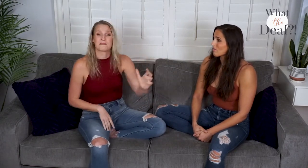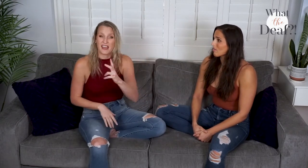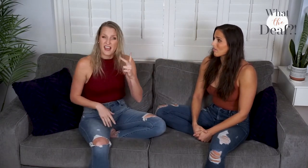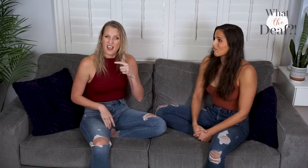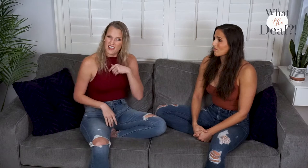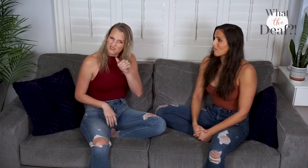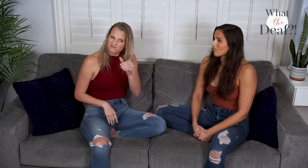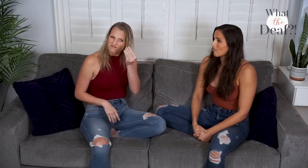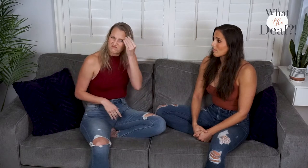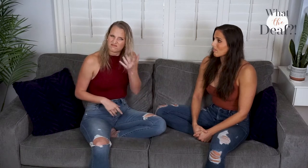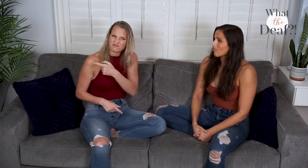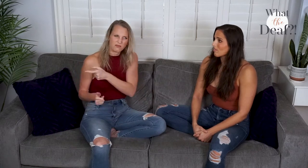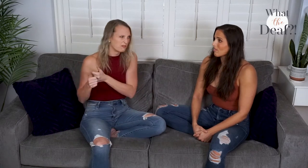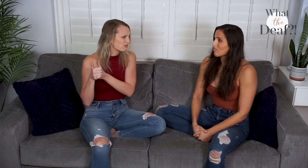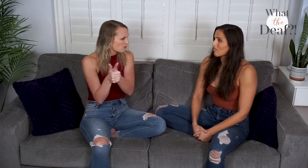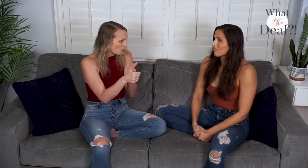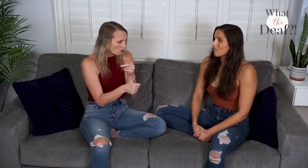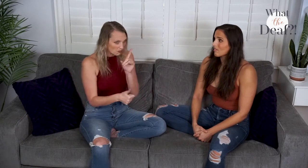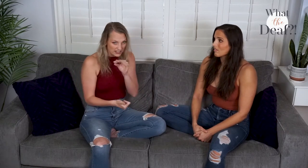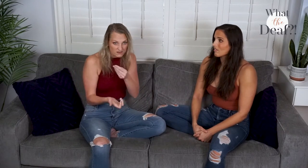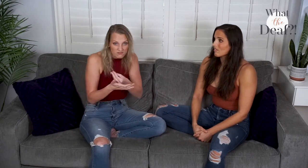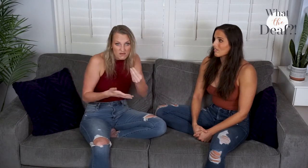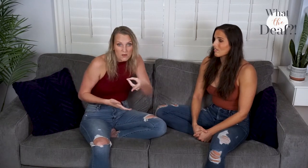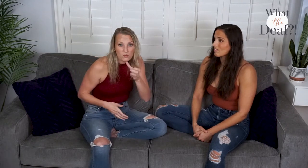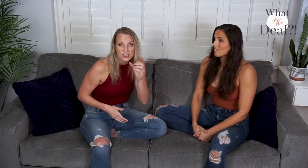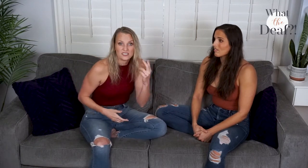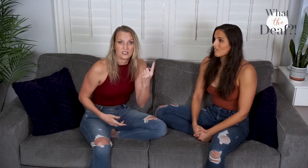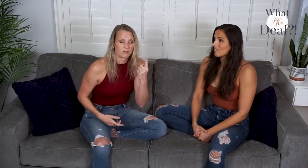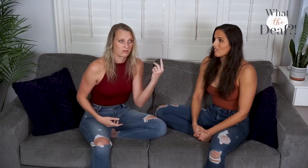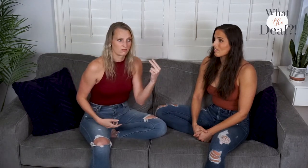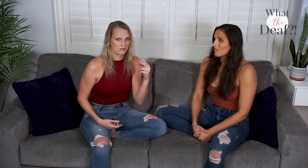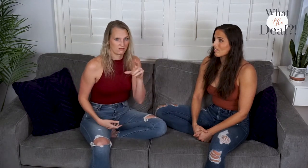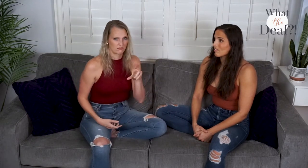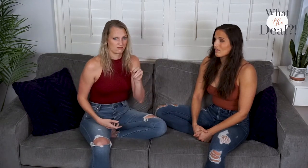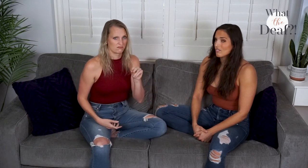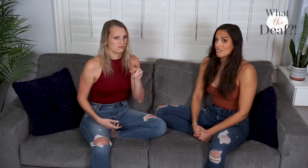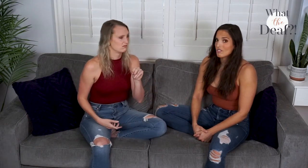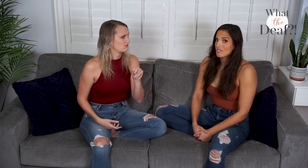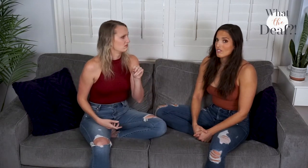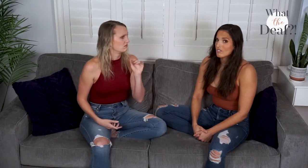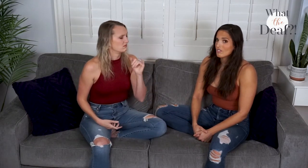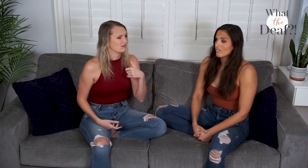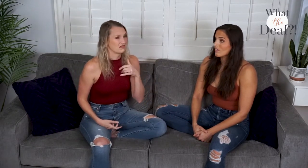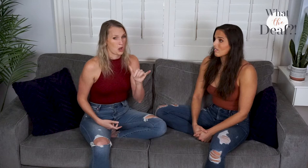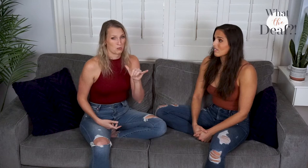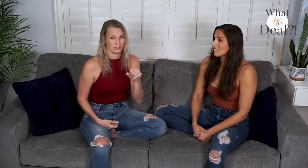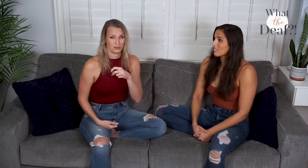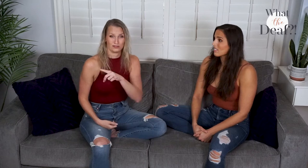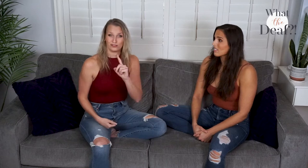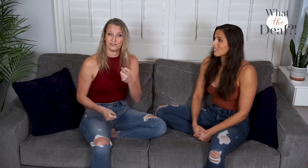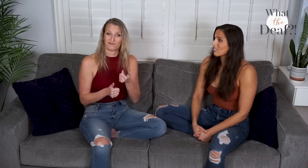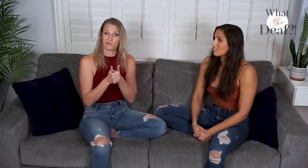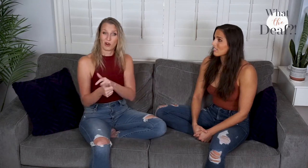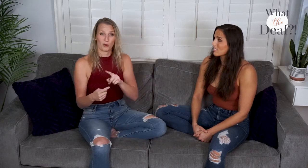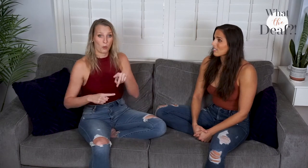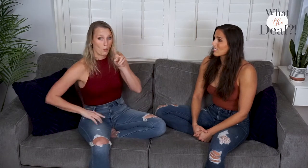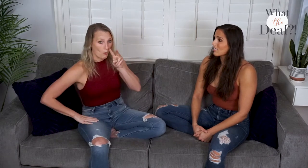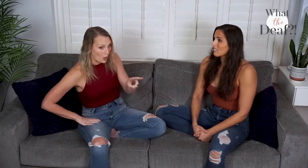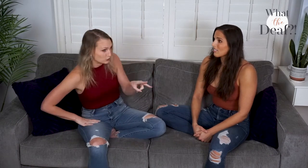So then Sarah came back and I was like, “Hey, did you know that they followed you? Did they buy you drinks or something or what?” And she’s like, “No.” So I was like, “Oh, so they just followed you